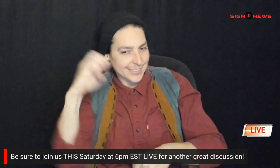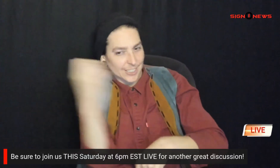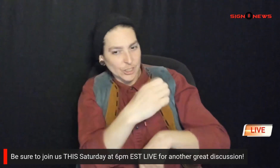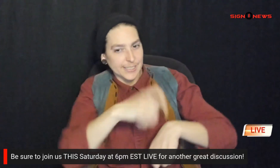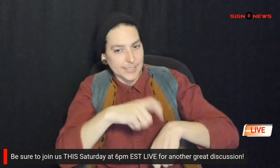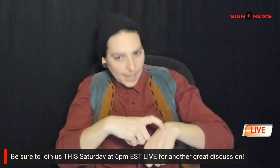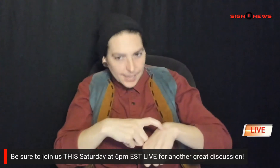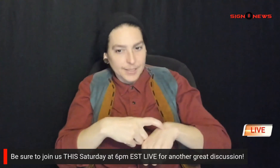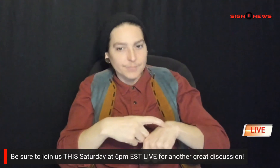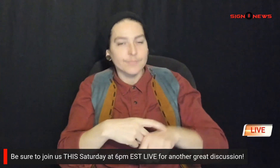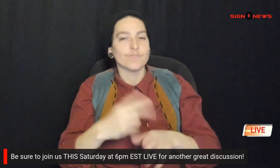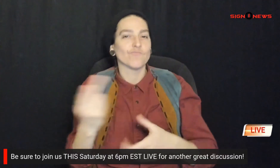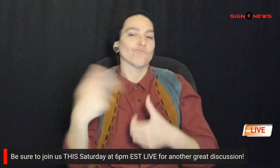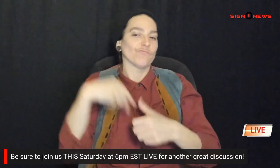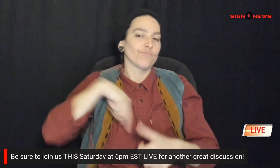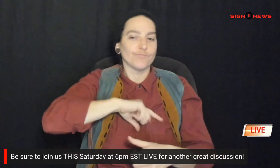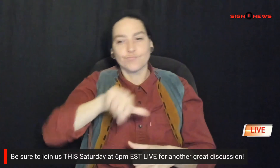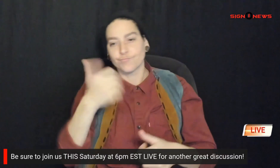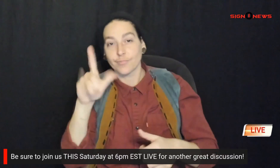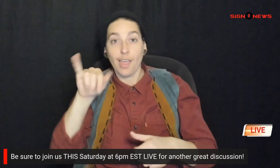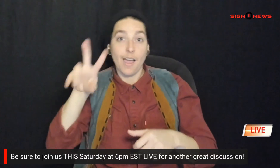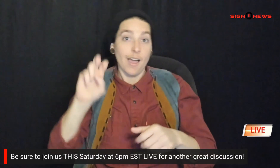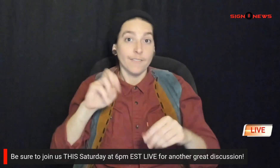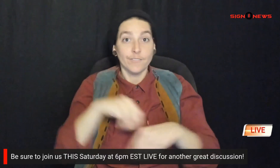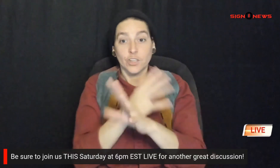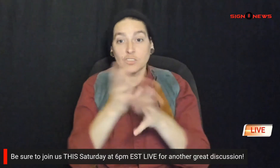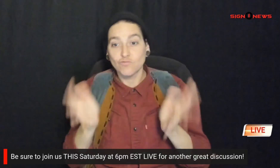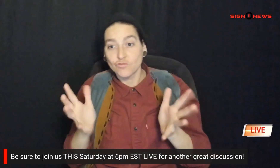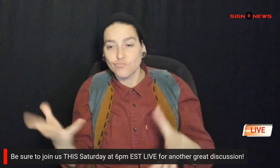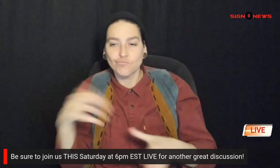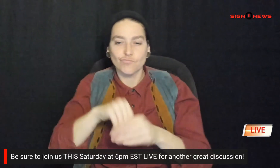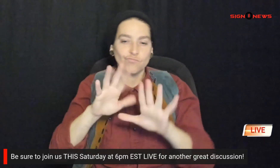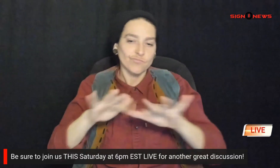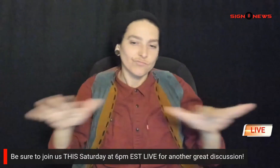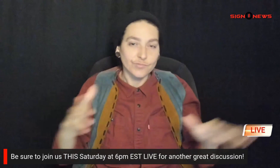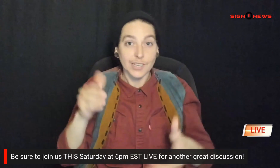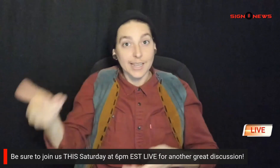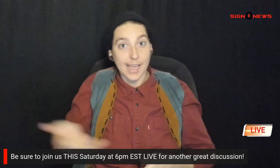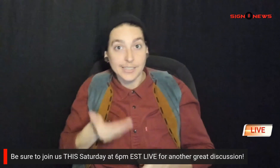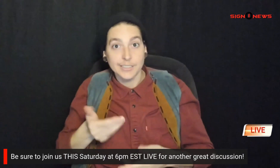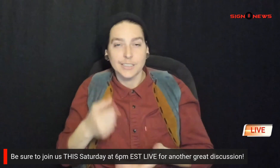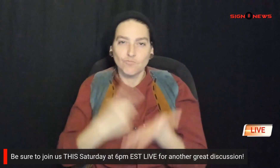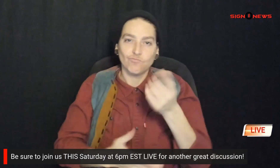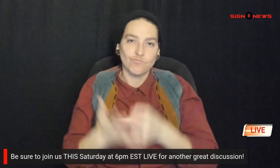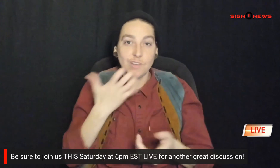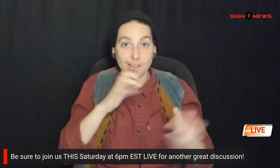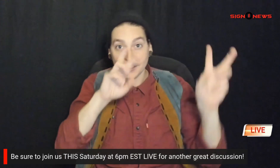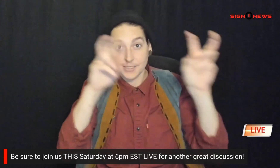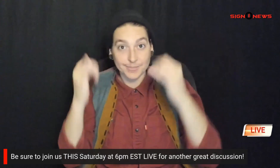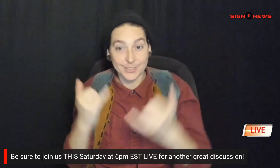Eastern time join us for a live panel of diverse guests to discuss the hot topics of the week